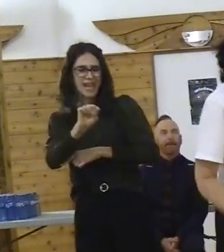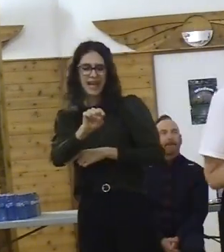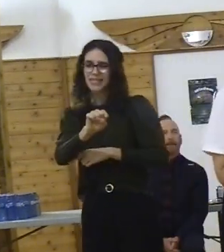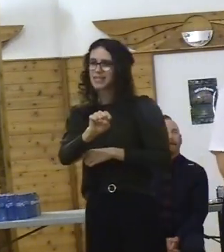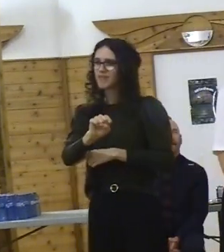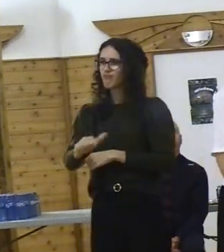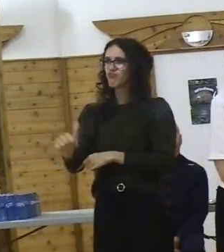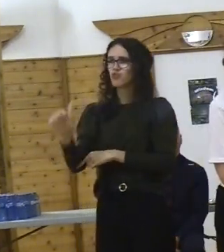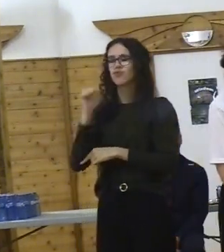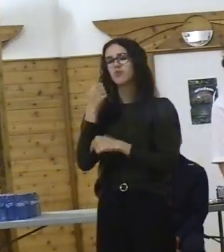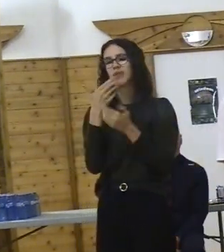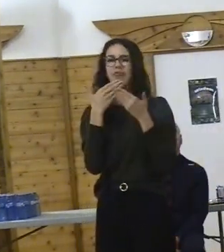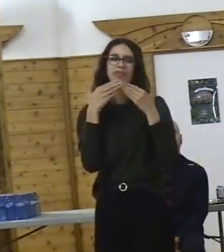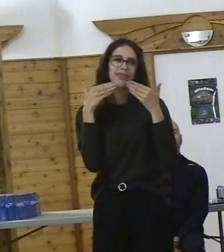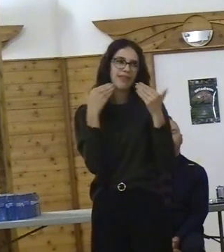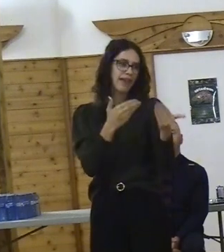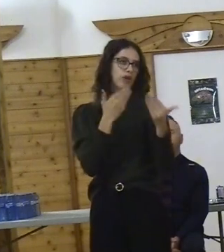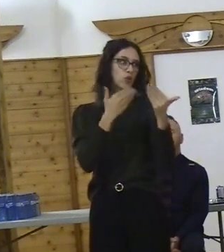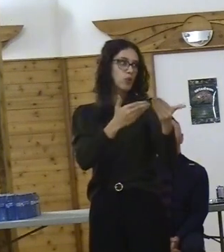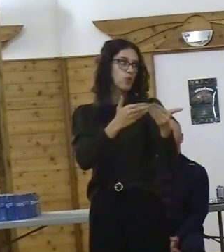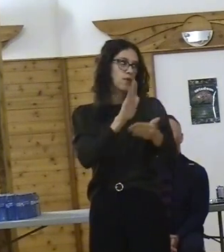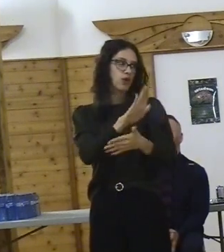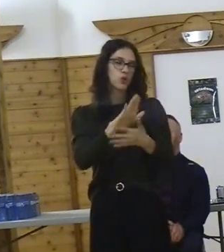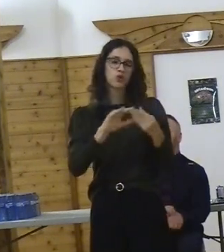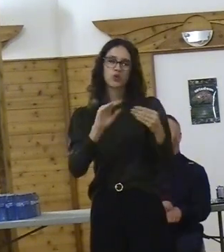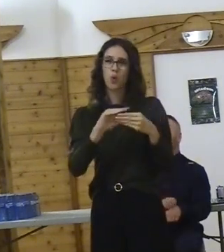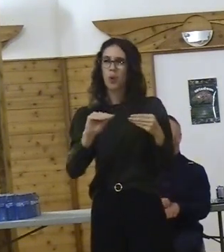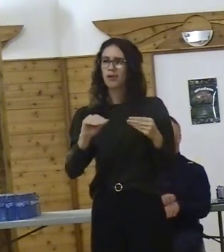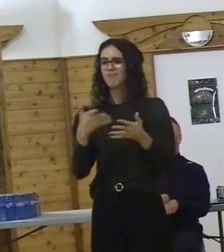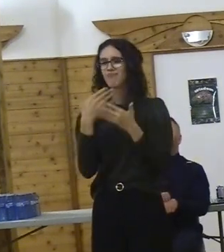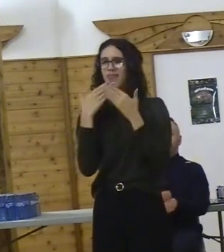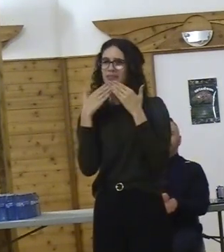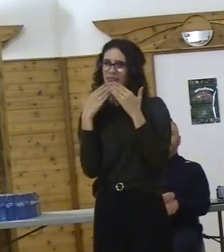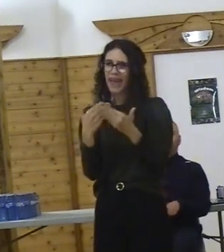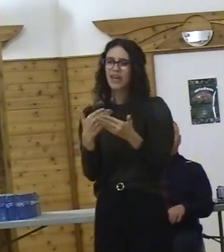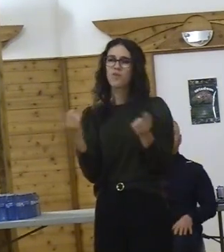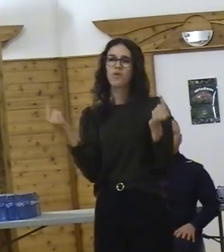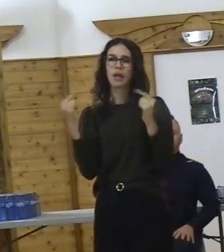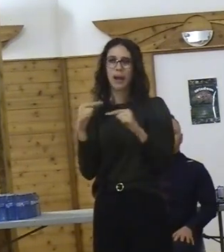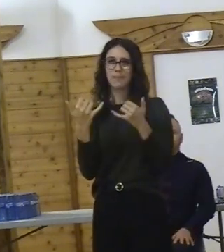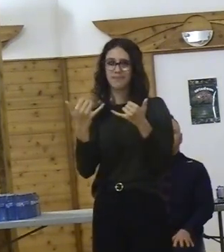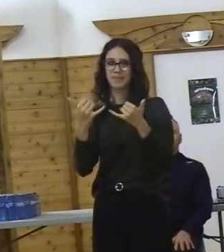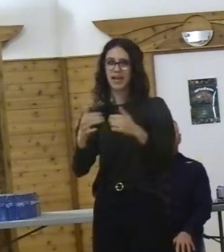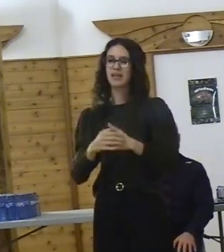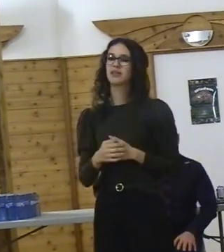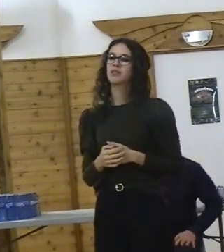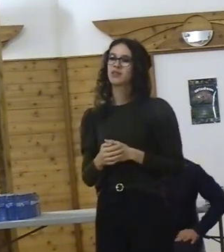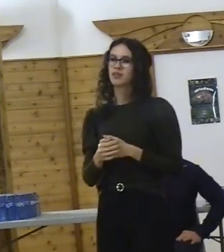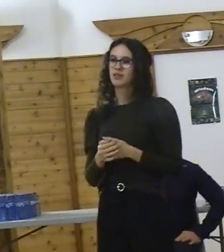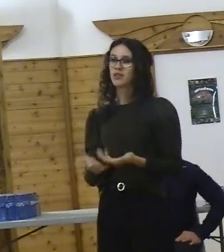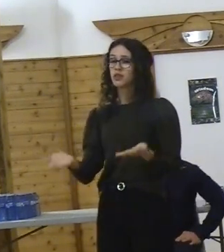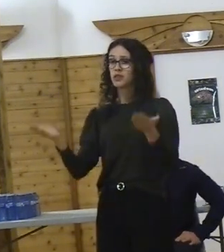Right? And we bless for your words. Thank you for being here. And we're going to move on with our evening.